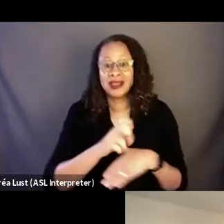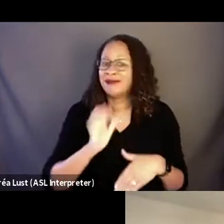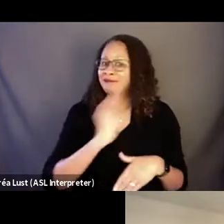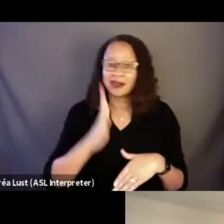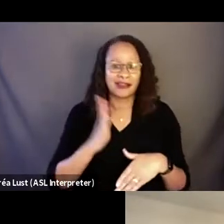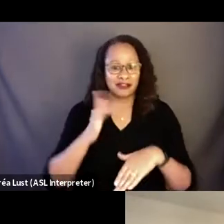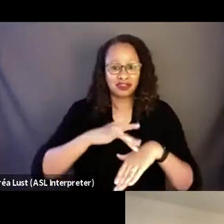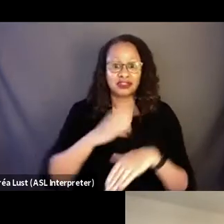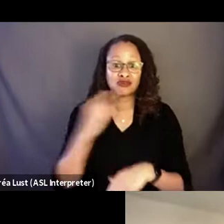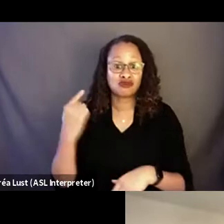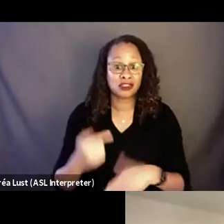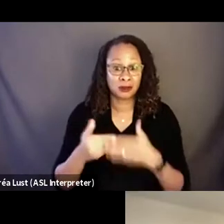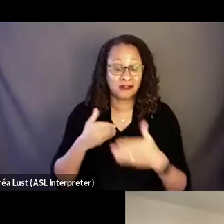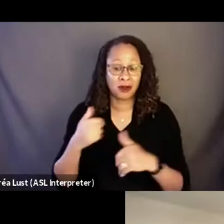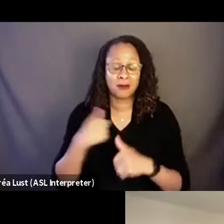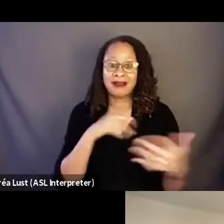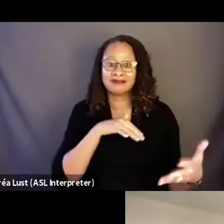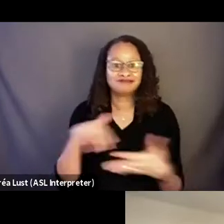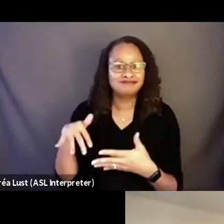Although I've been a student of international politics